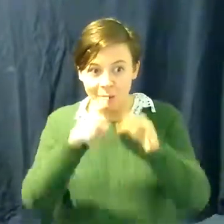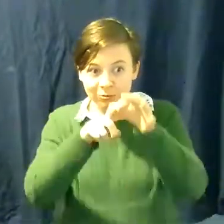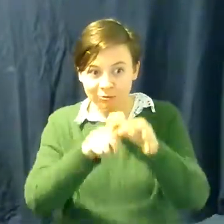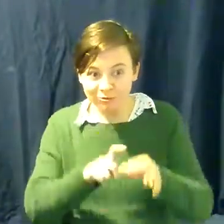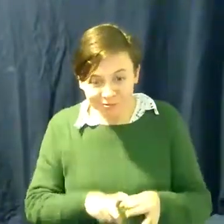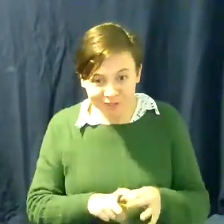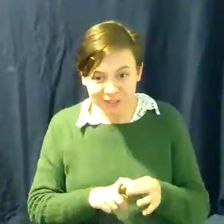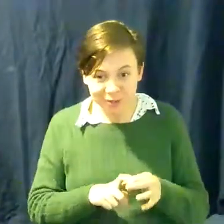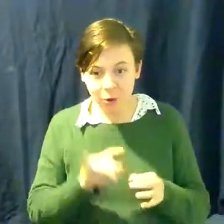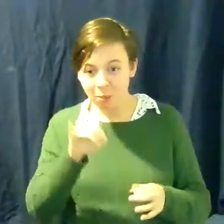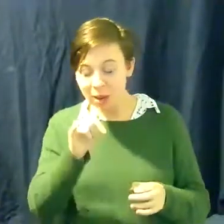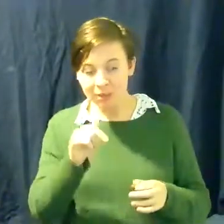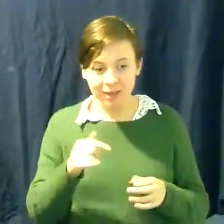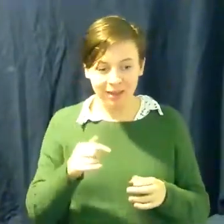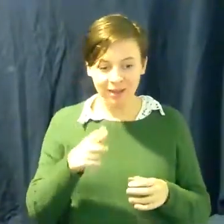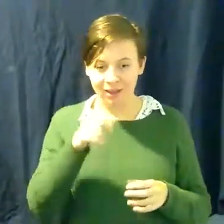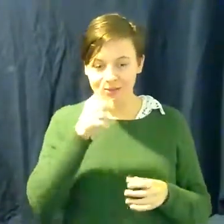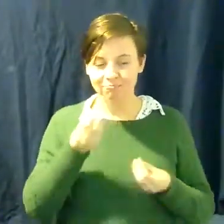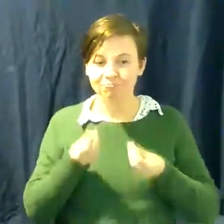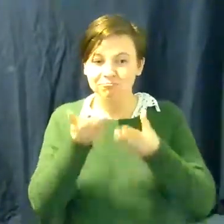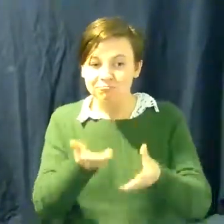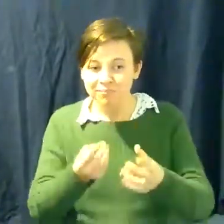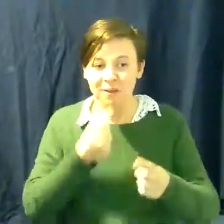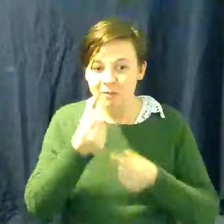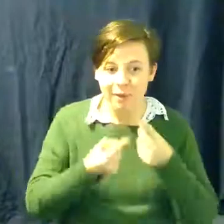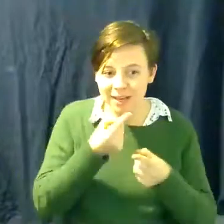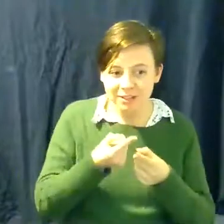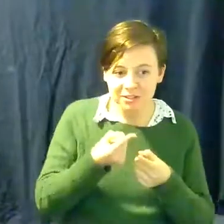I will now open it up to questions. We're thinking that you